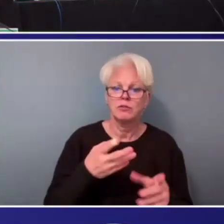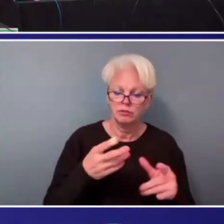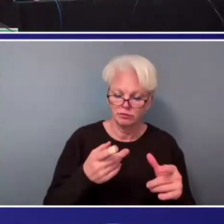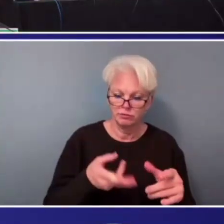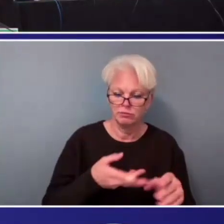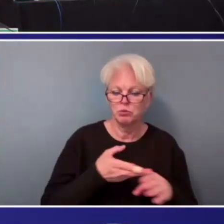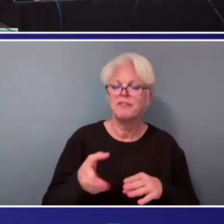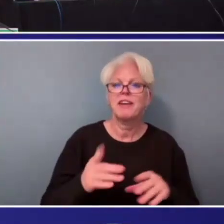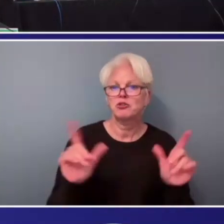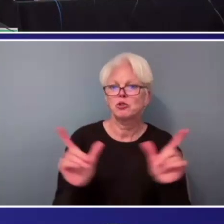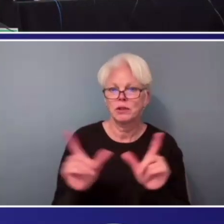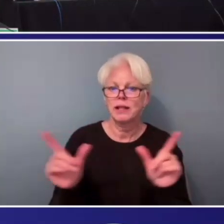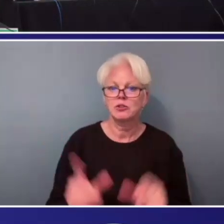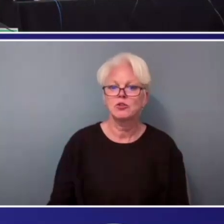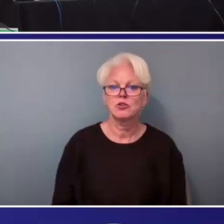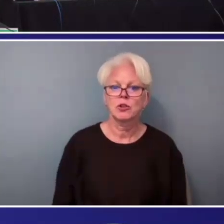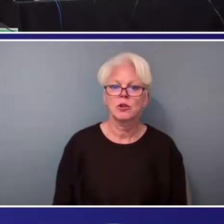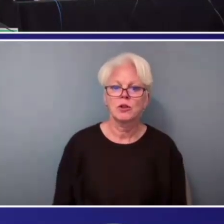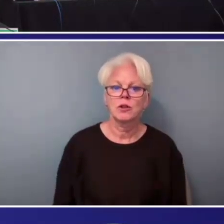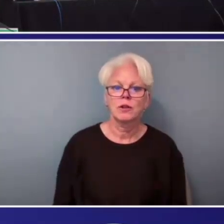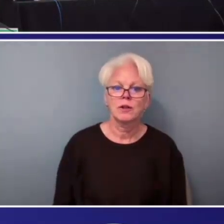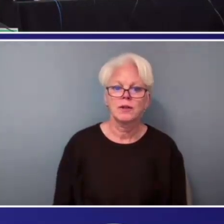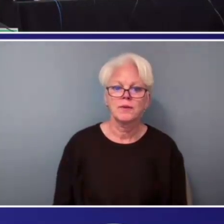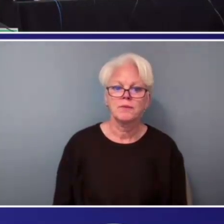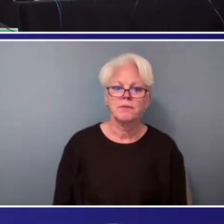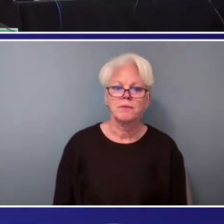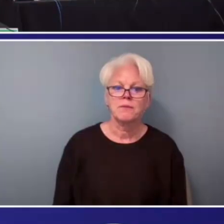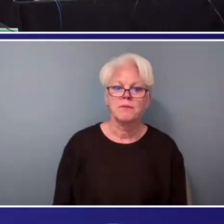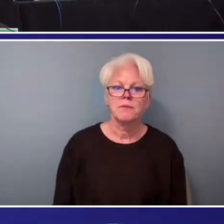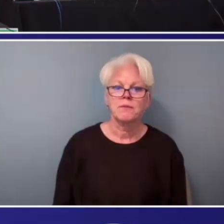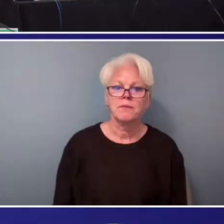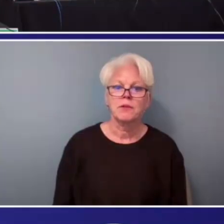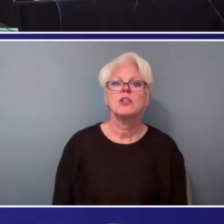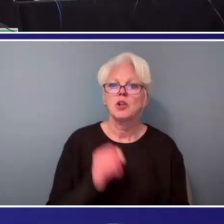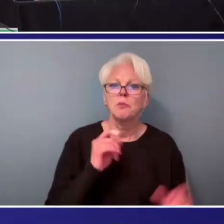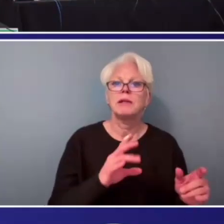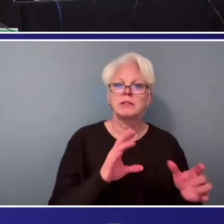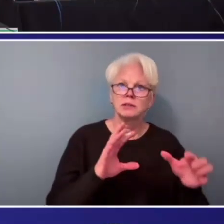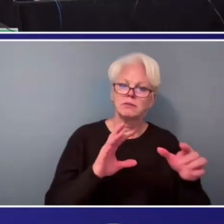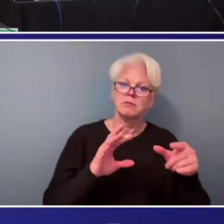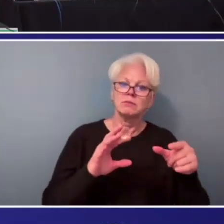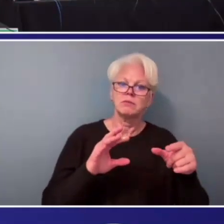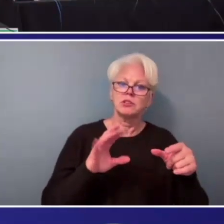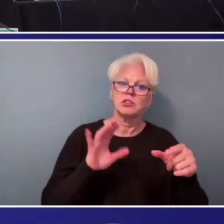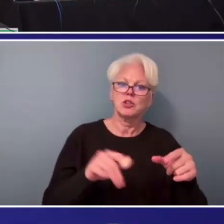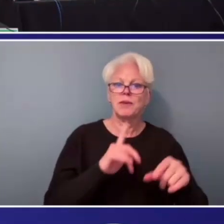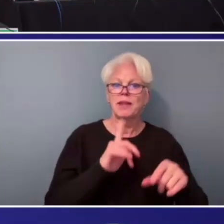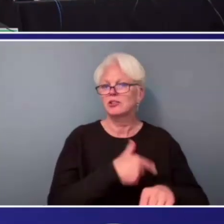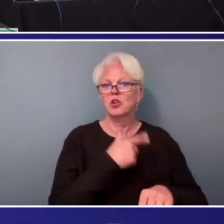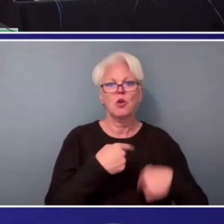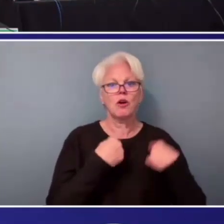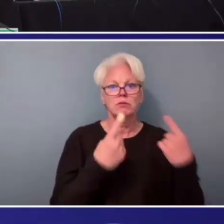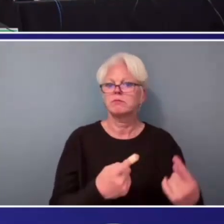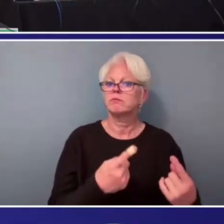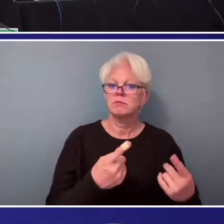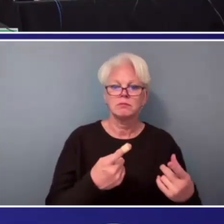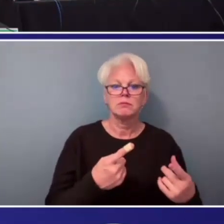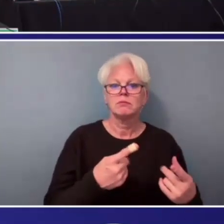This is a long-standing definition in terms of the programs that have been historically recognized.